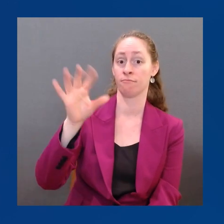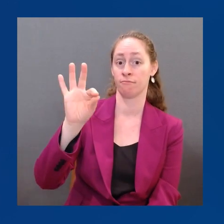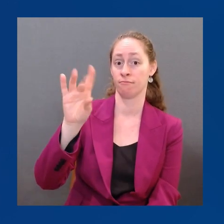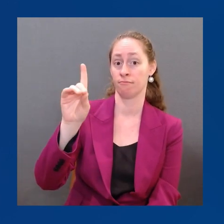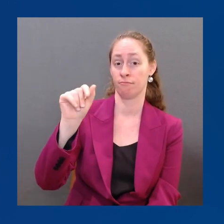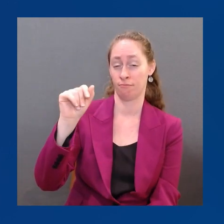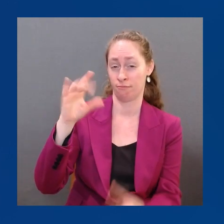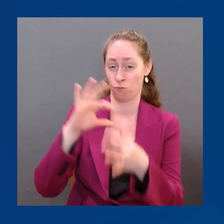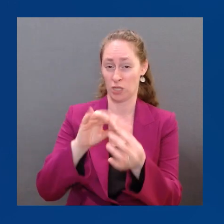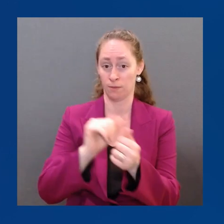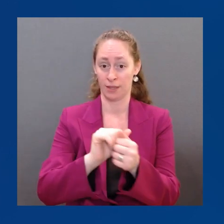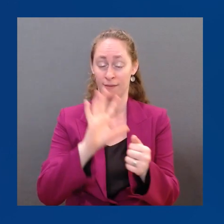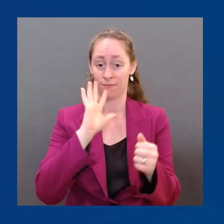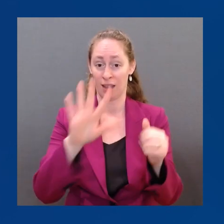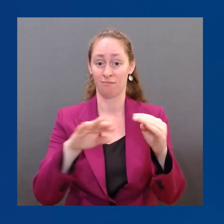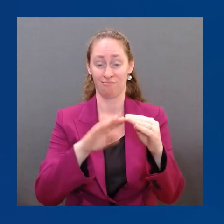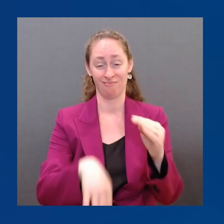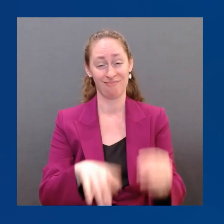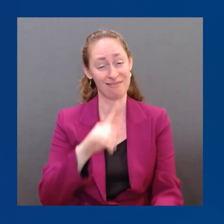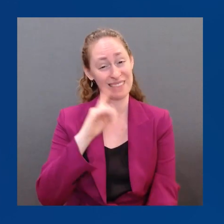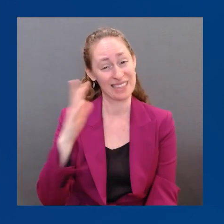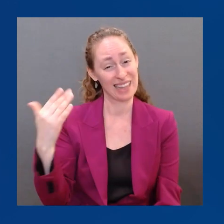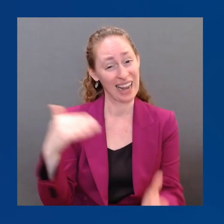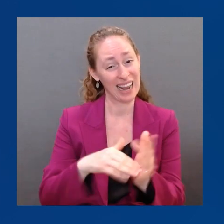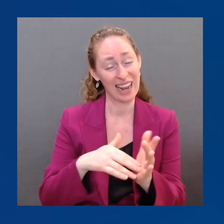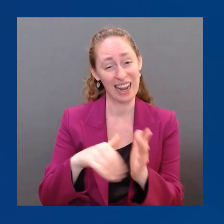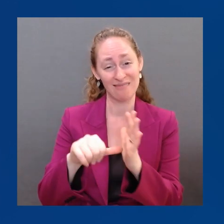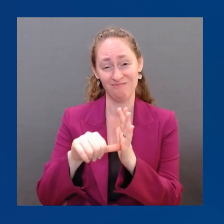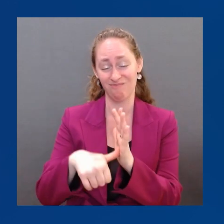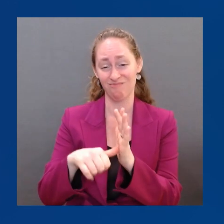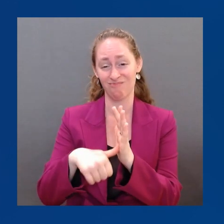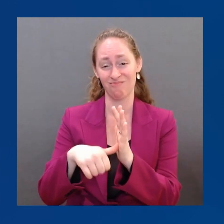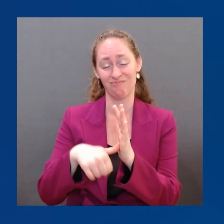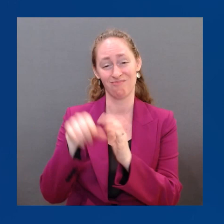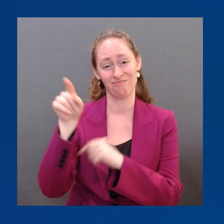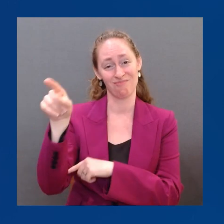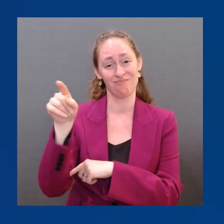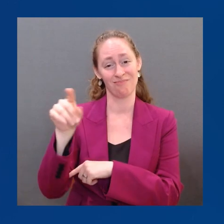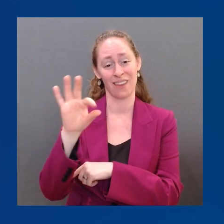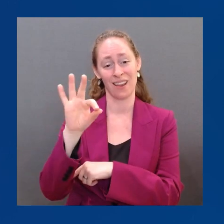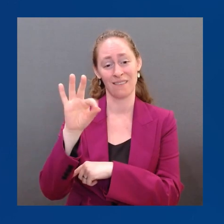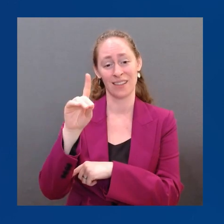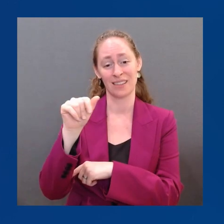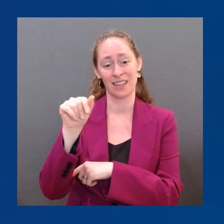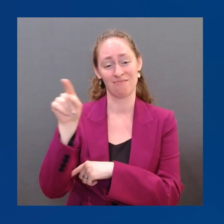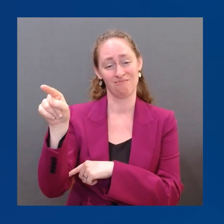and appropriately so driven by FDA. What I've heard from our colleagues at the FDA is that they're looking at the data